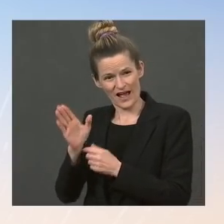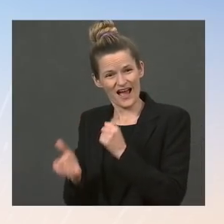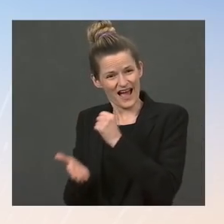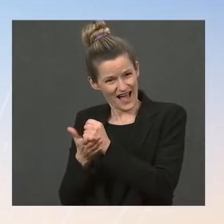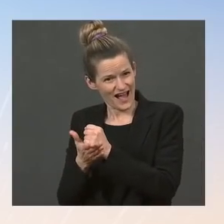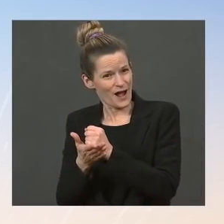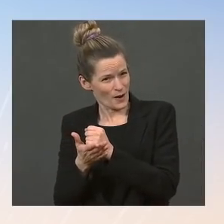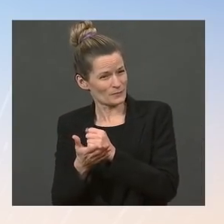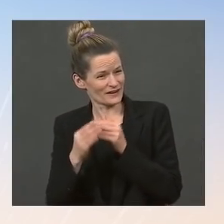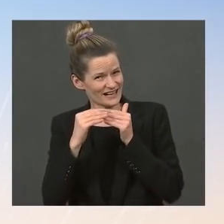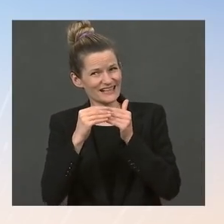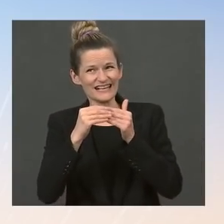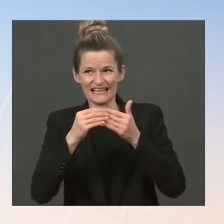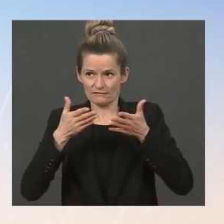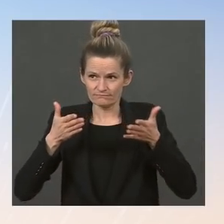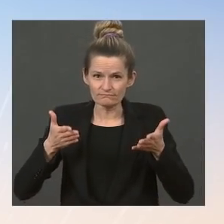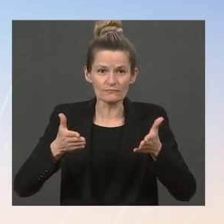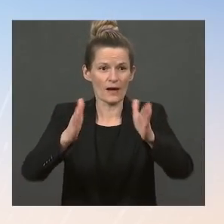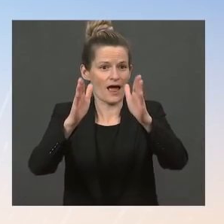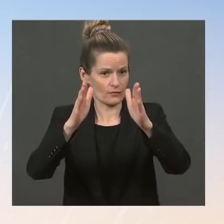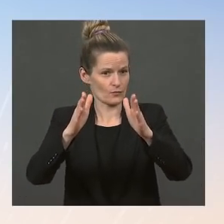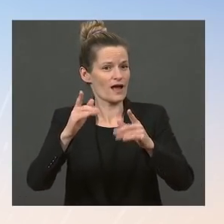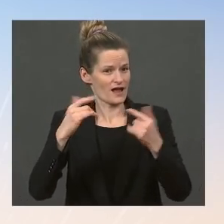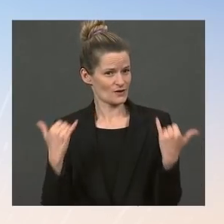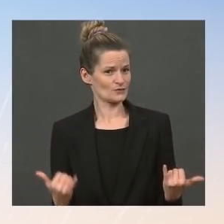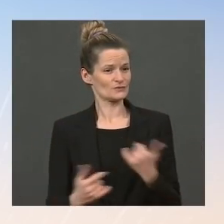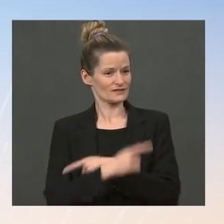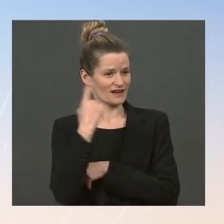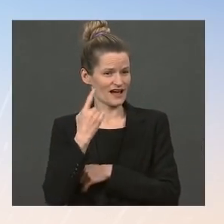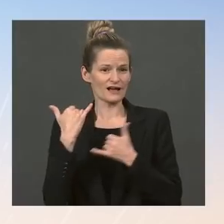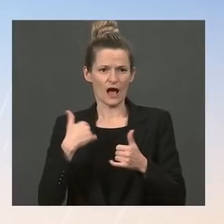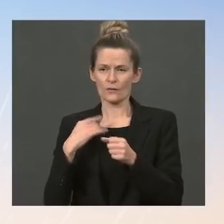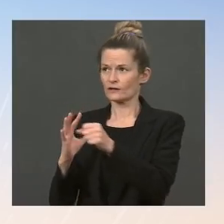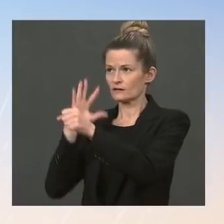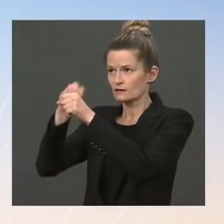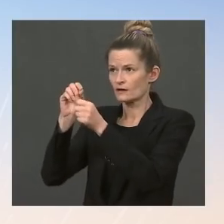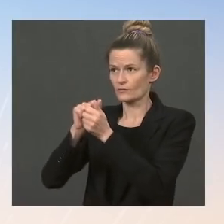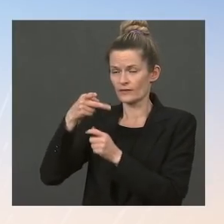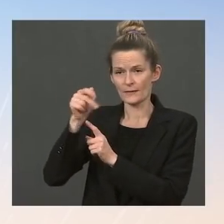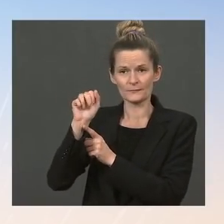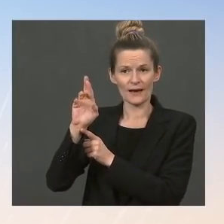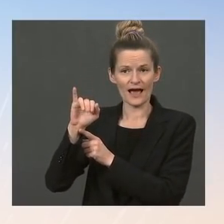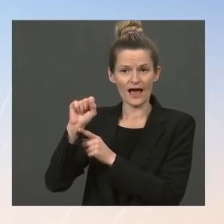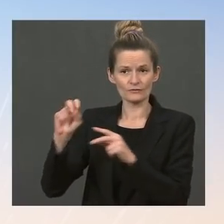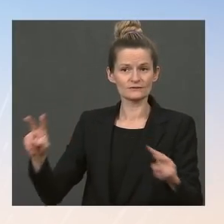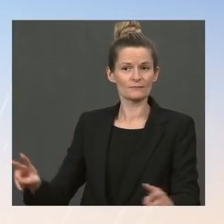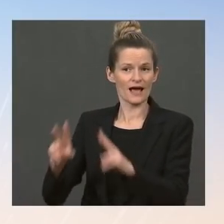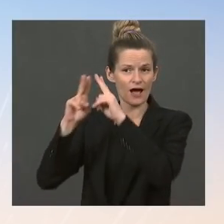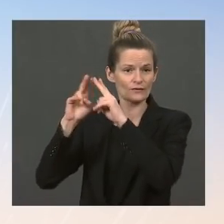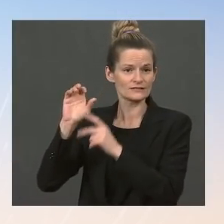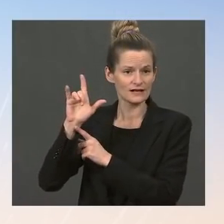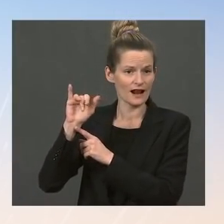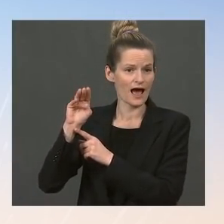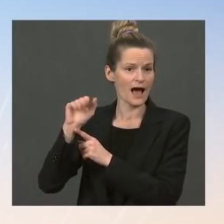having a seat at the table in the Paris Climate Agreement. So he has taken across-the-board steps -- every step he can take within his control